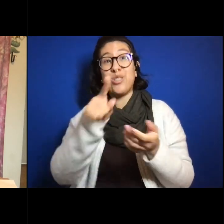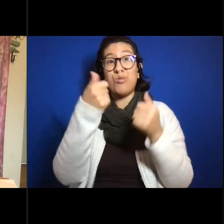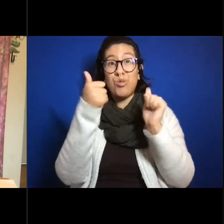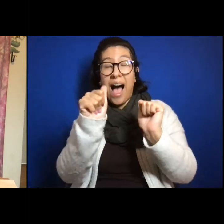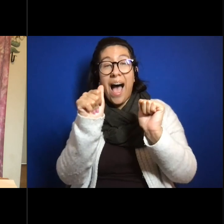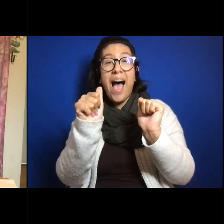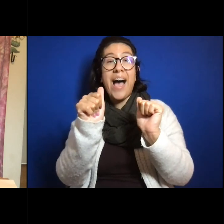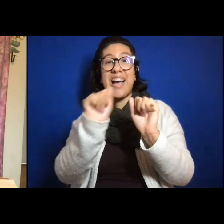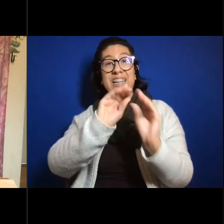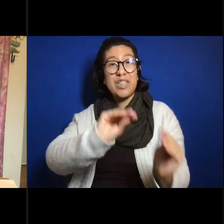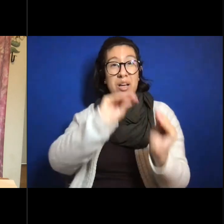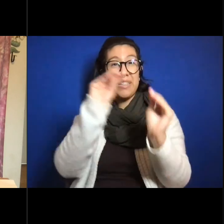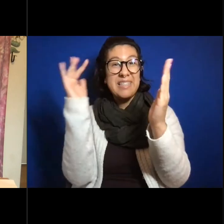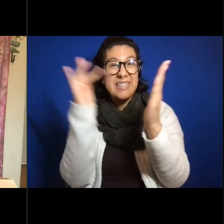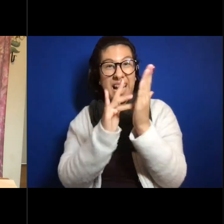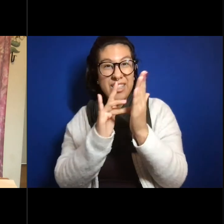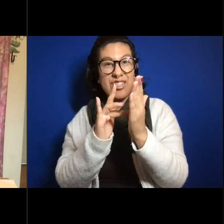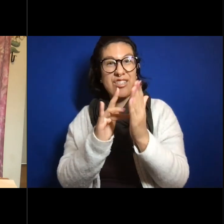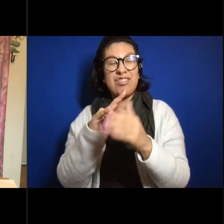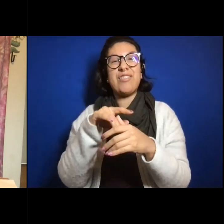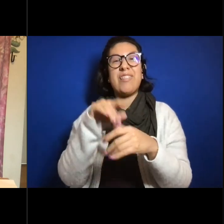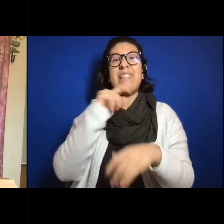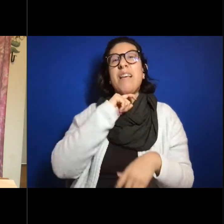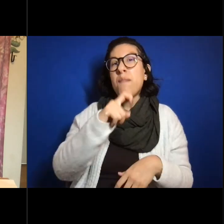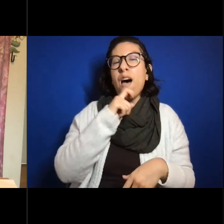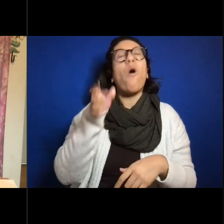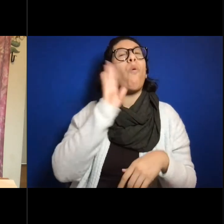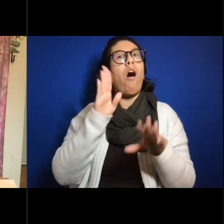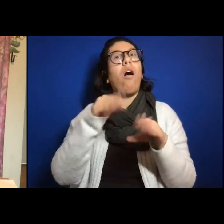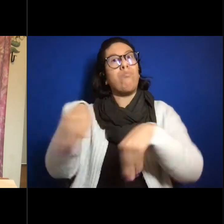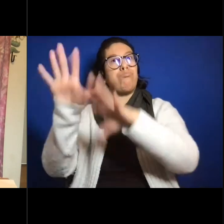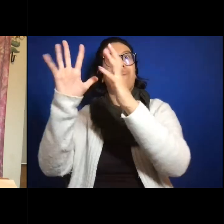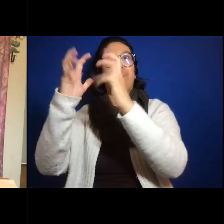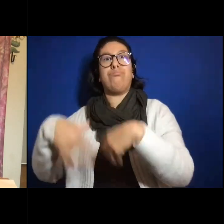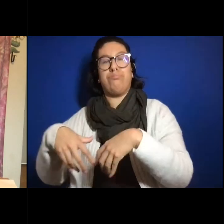But because we put on many of them and we attach the roof